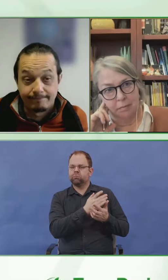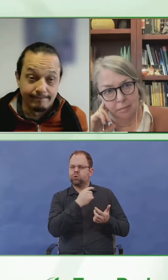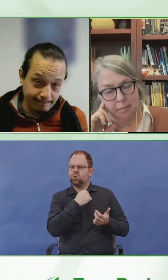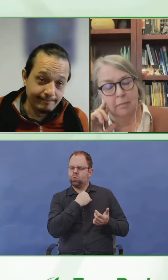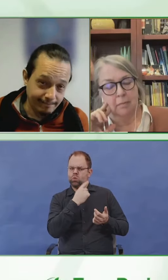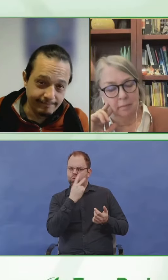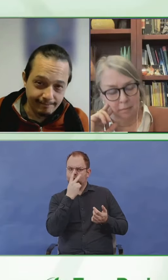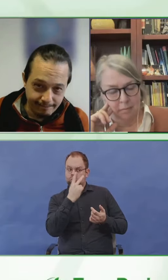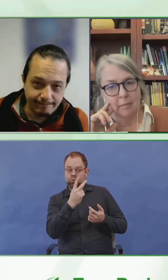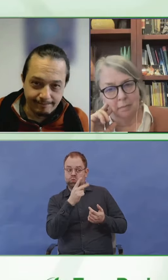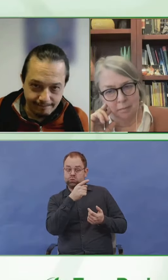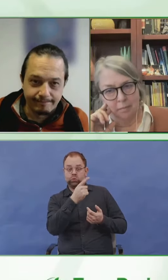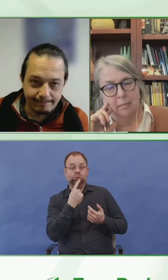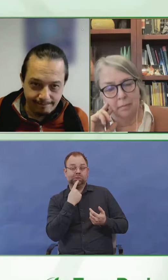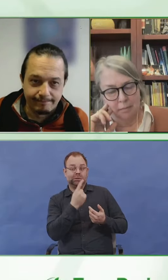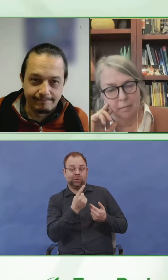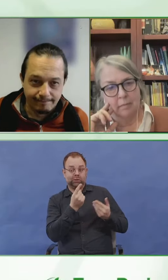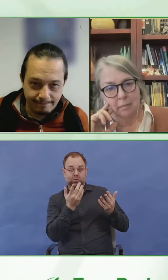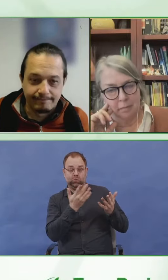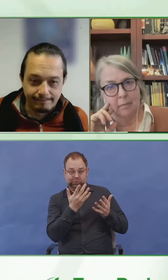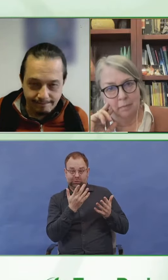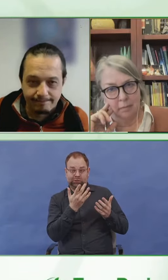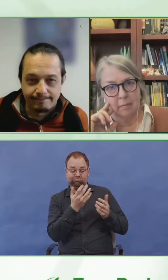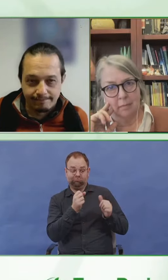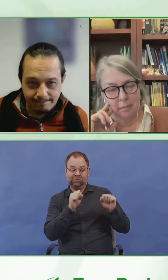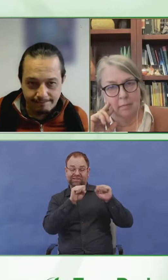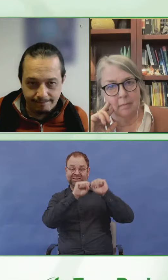It creates the economies that are going to provide the support that people want.